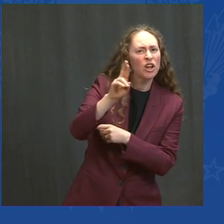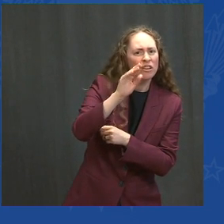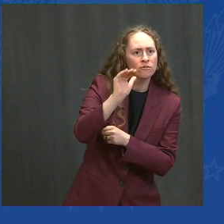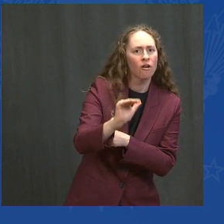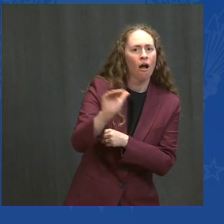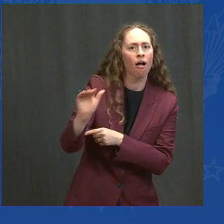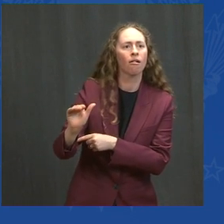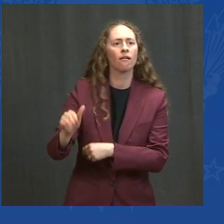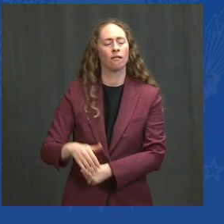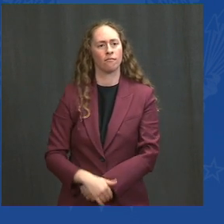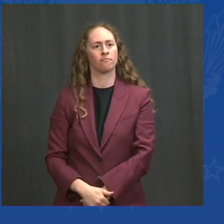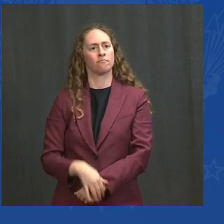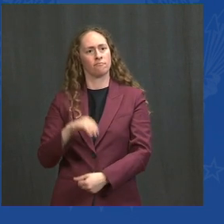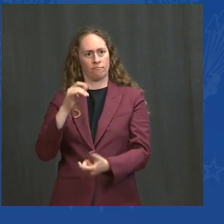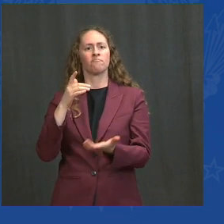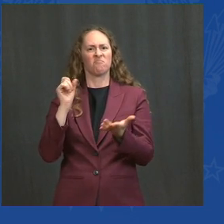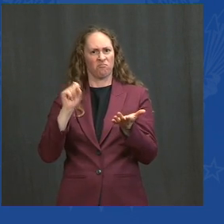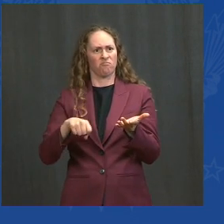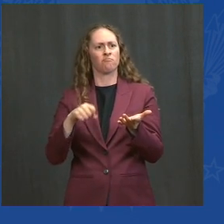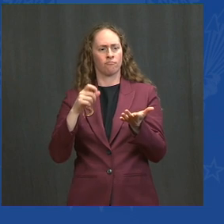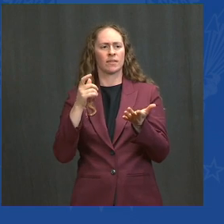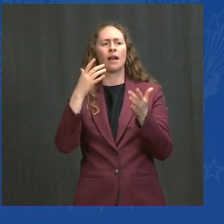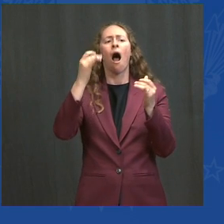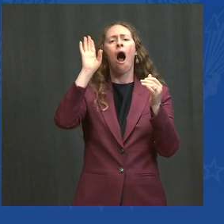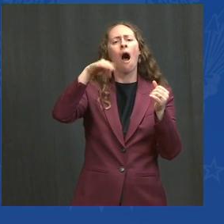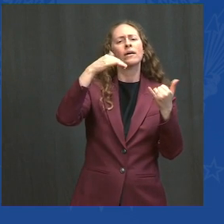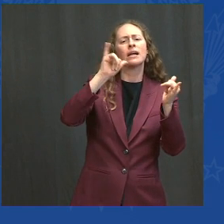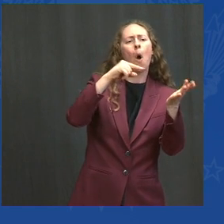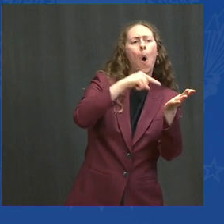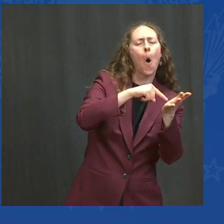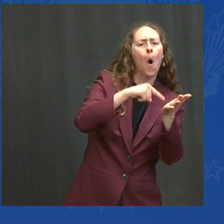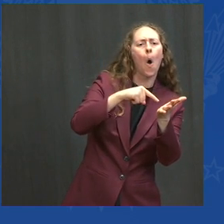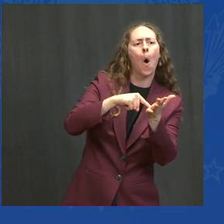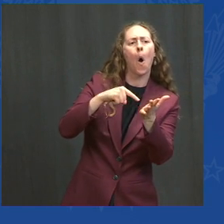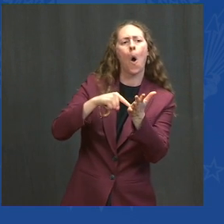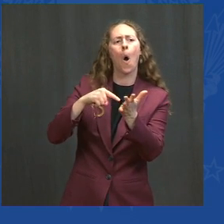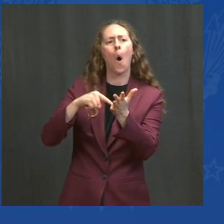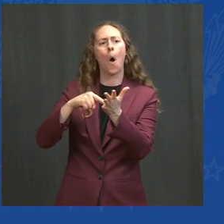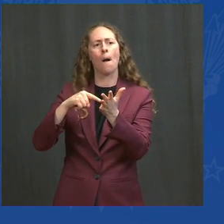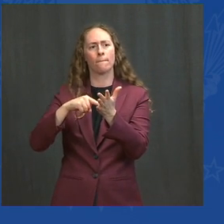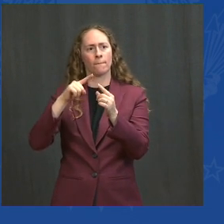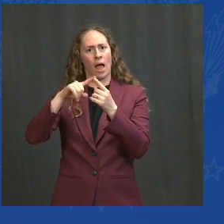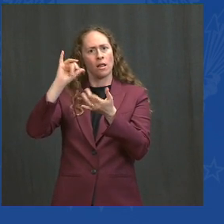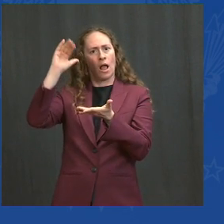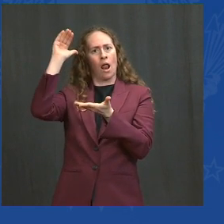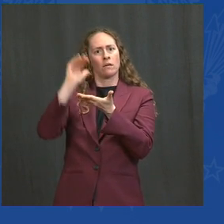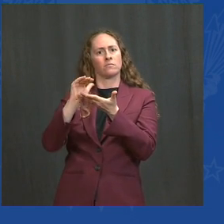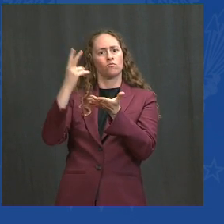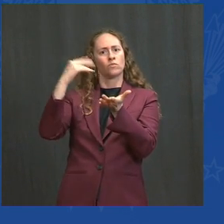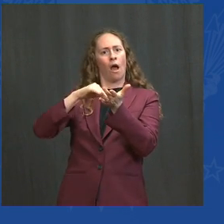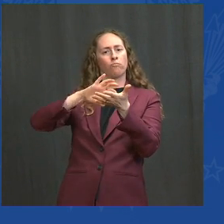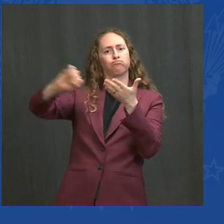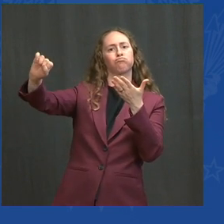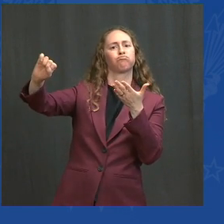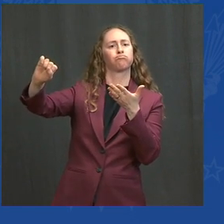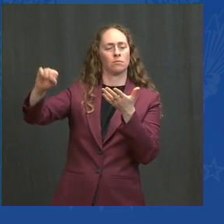and you probably still owe more after that's cut off. But for families -- for families who, in fact,